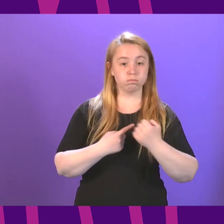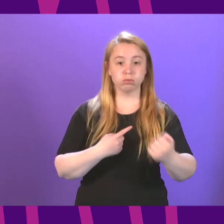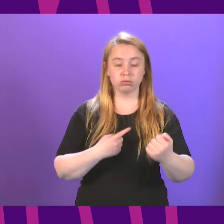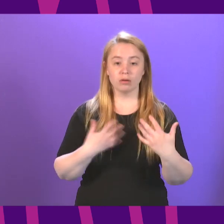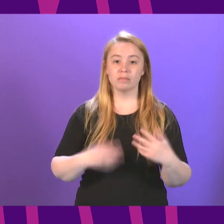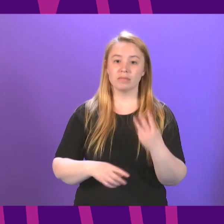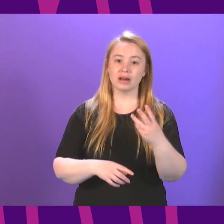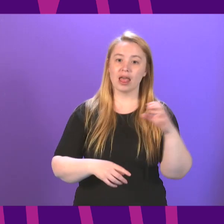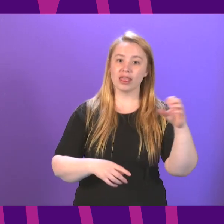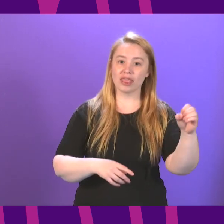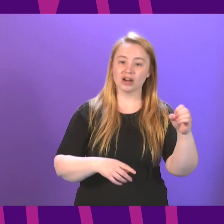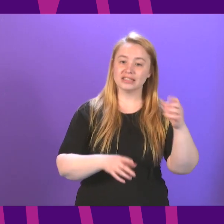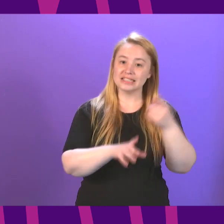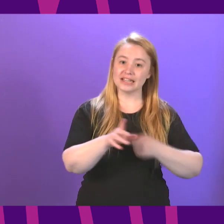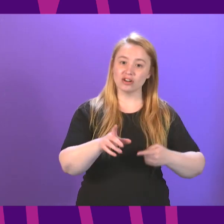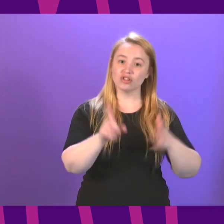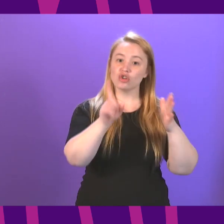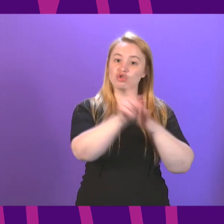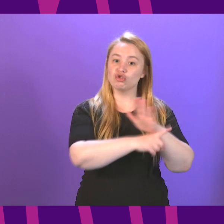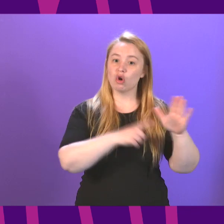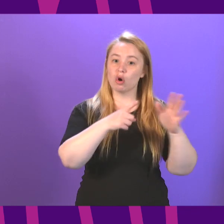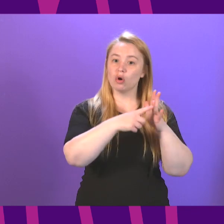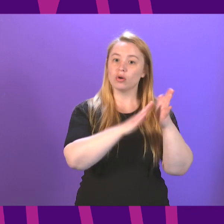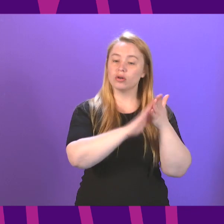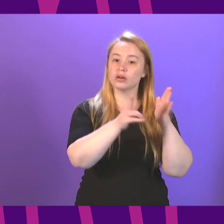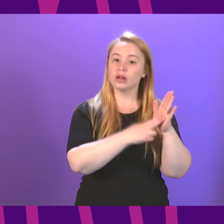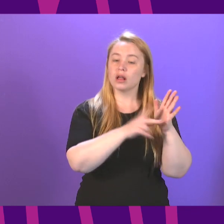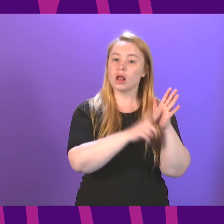John Lewis in Aberdeen will not reopen. That comes just two weeks after Debenhams shut the